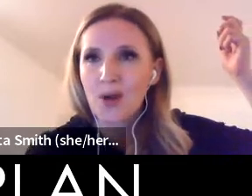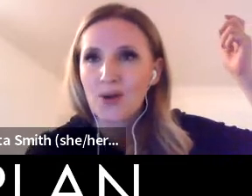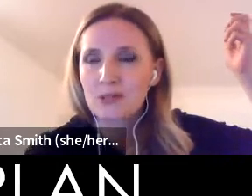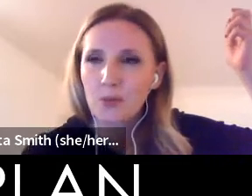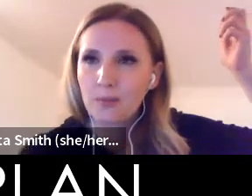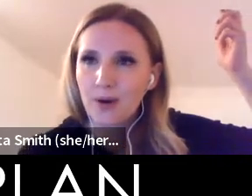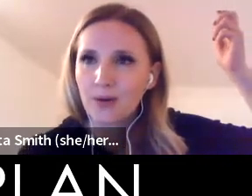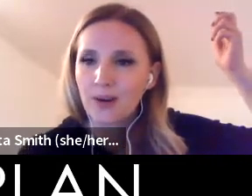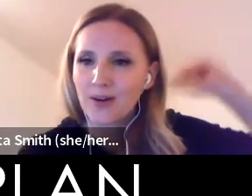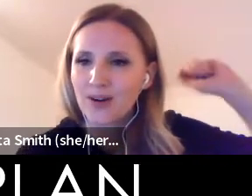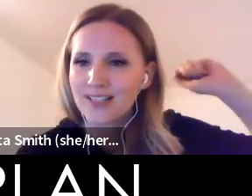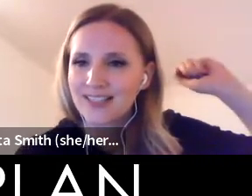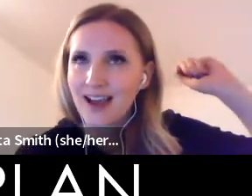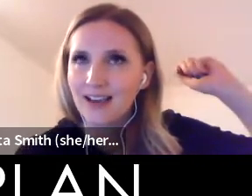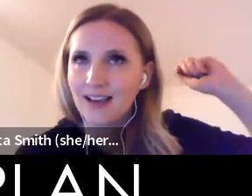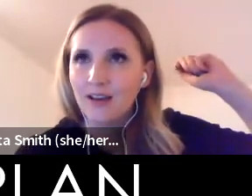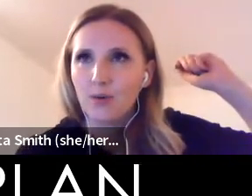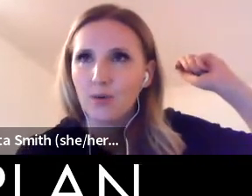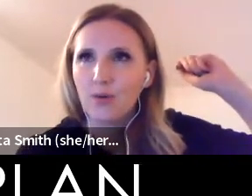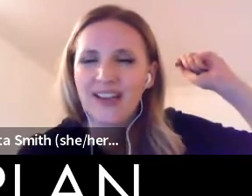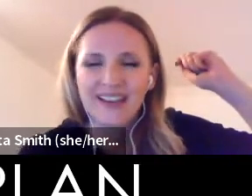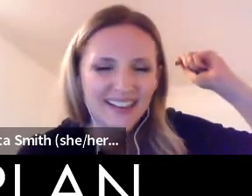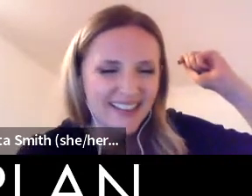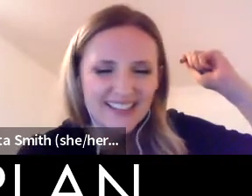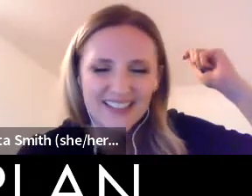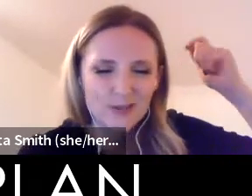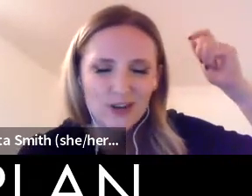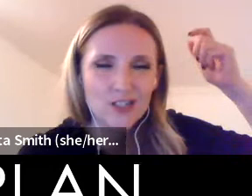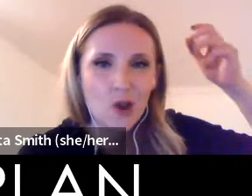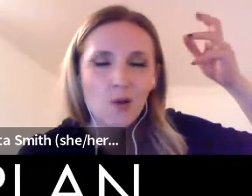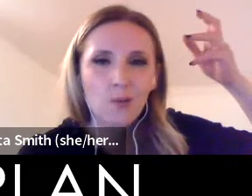Toronto told me about an artist that, this is so strange,